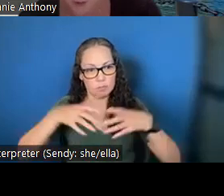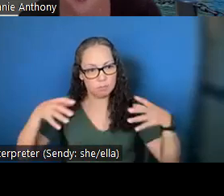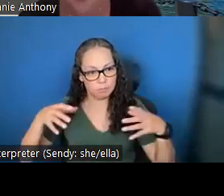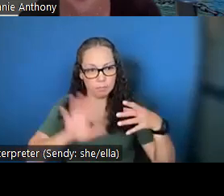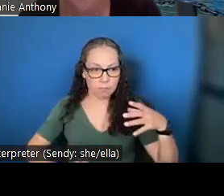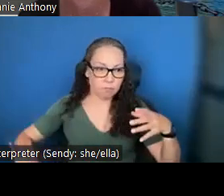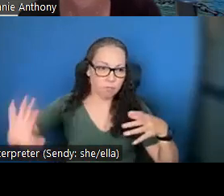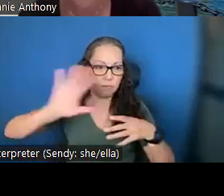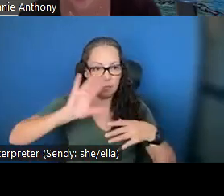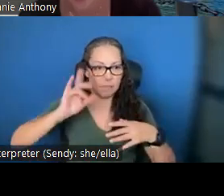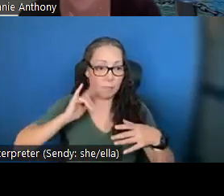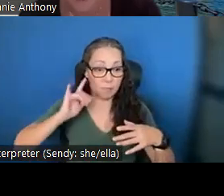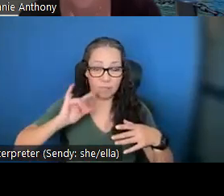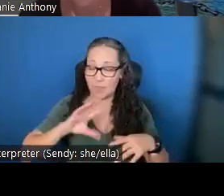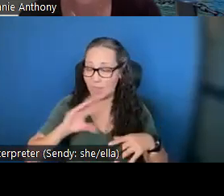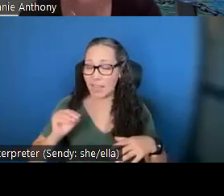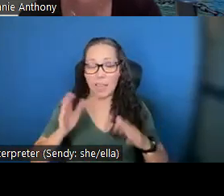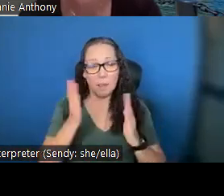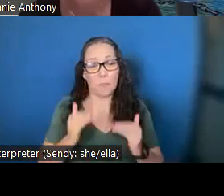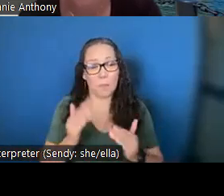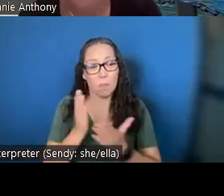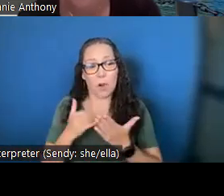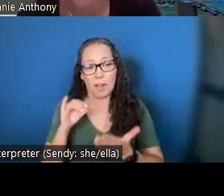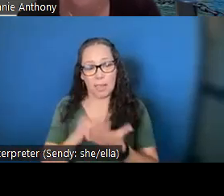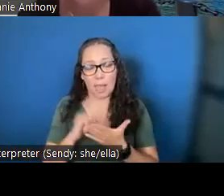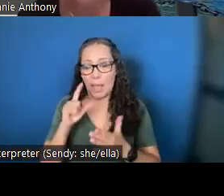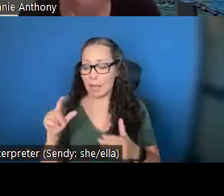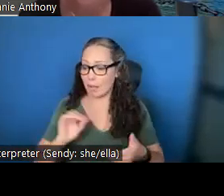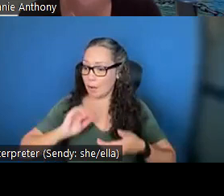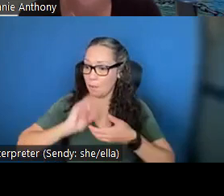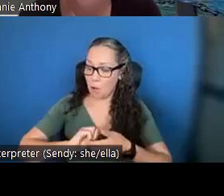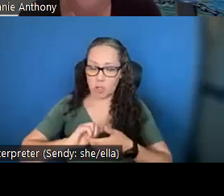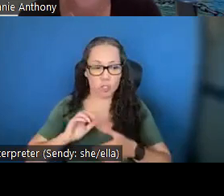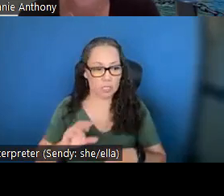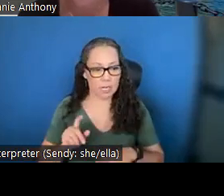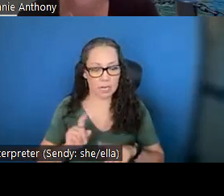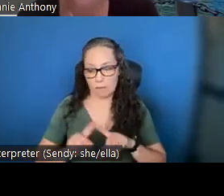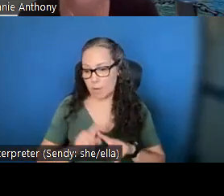so as part of that you know know uh partnership building community-driven planning approaches for